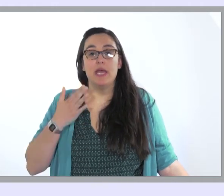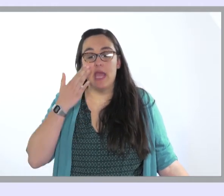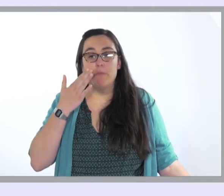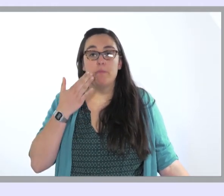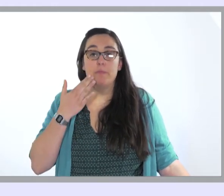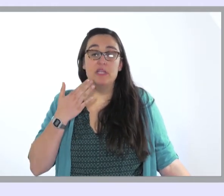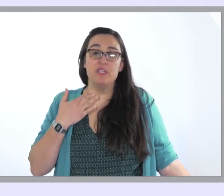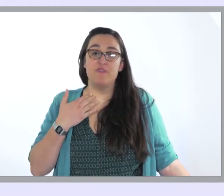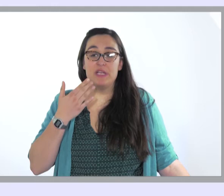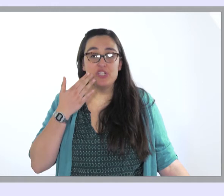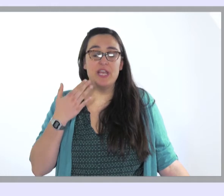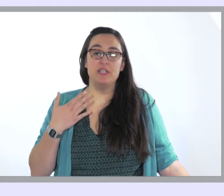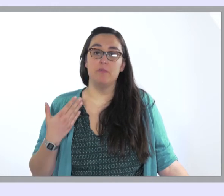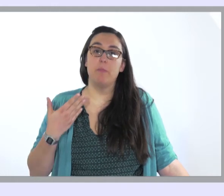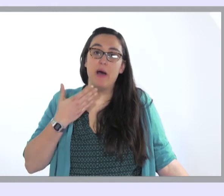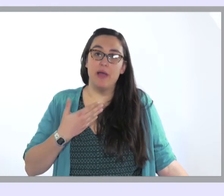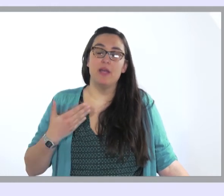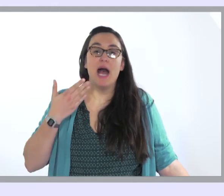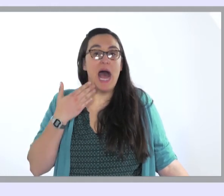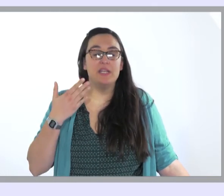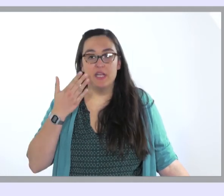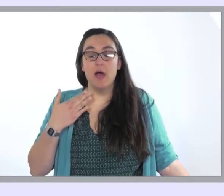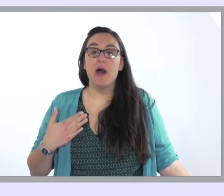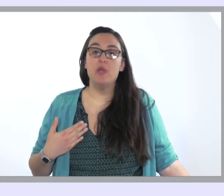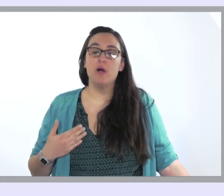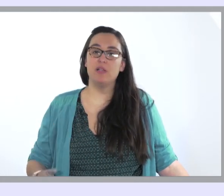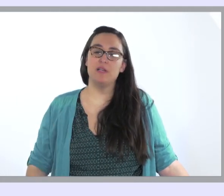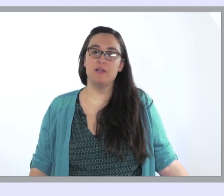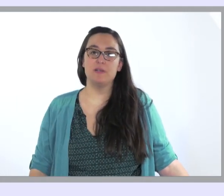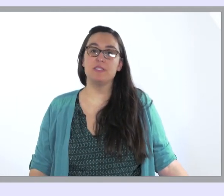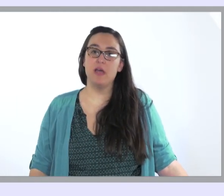can be differentiated by adding a manual sign